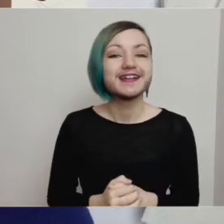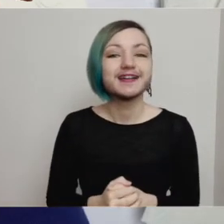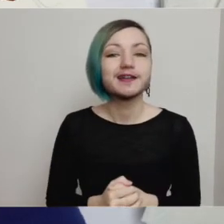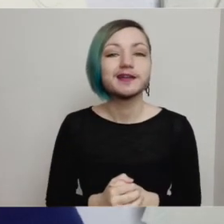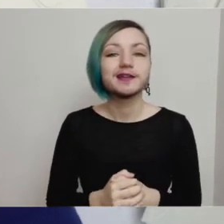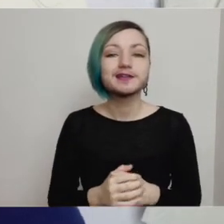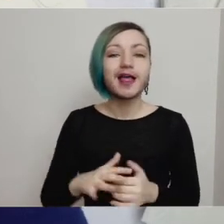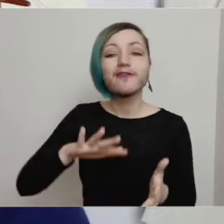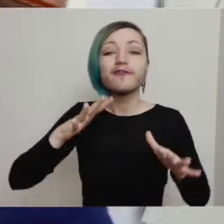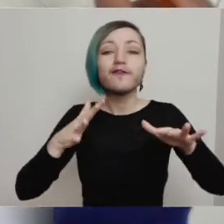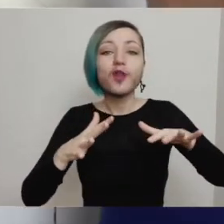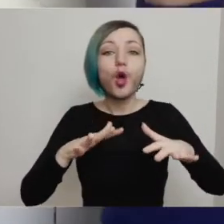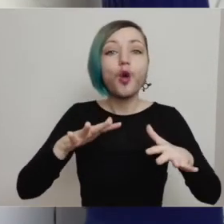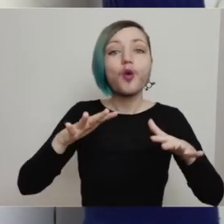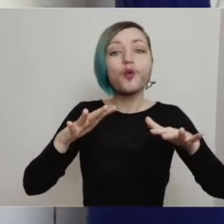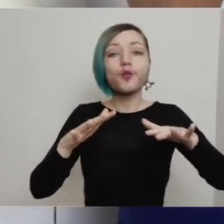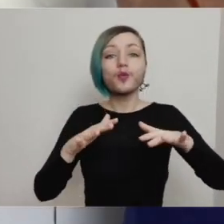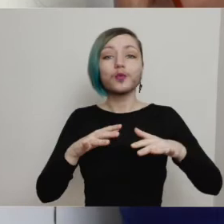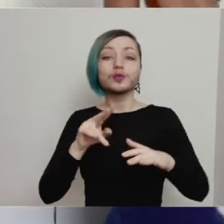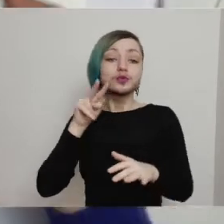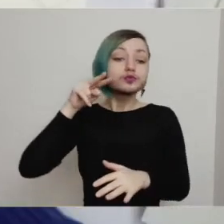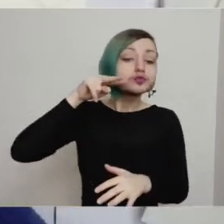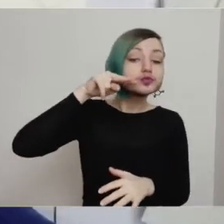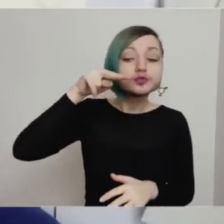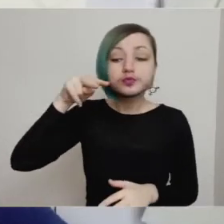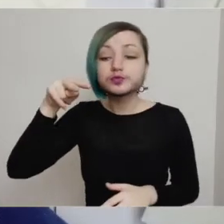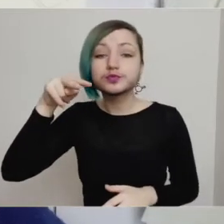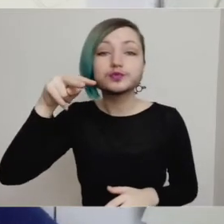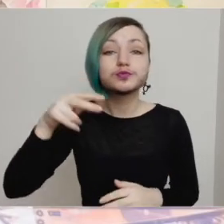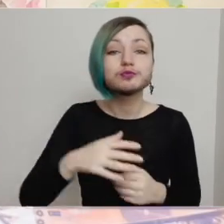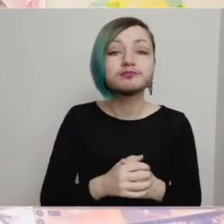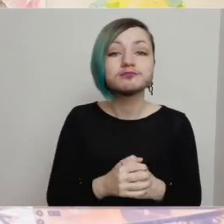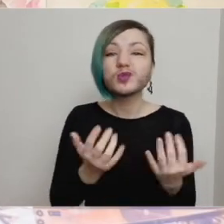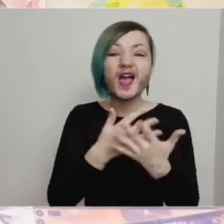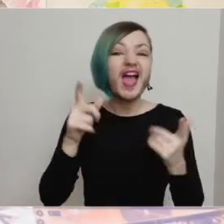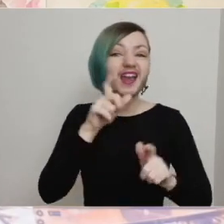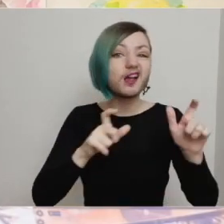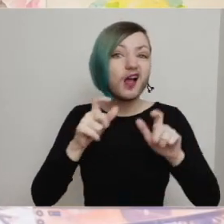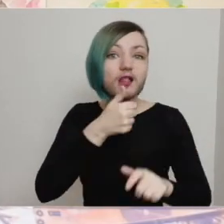around looking down on the earth of course you can use any colours you like if you're